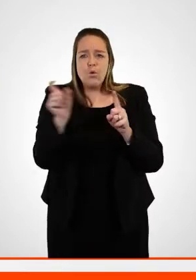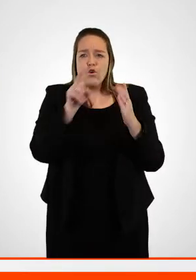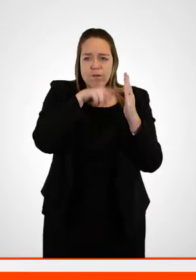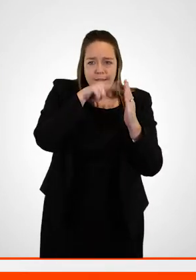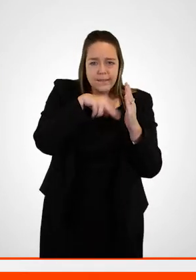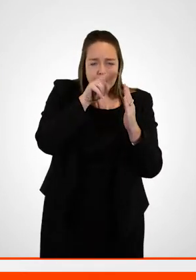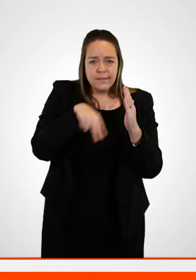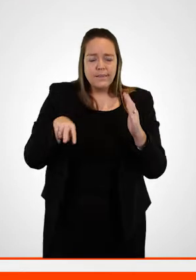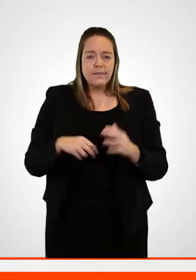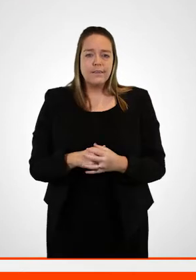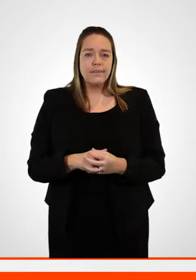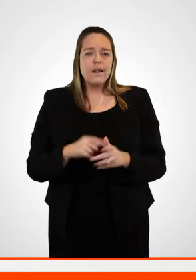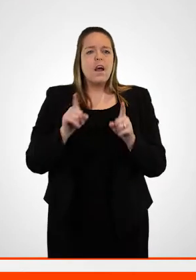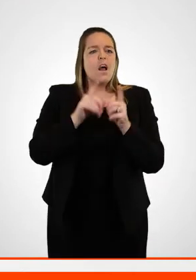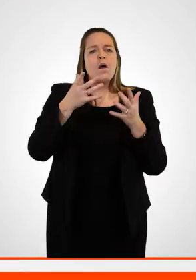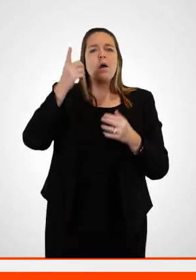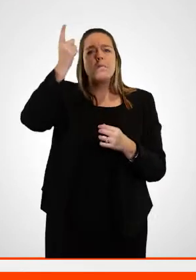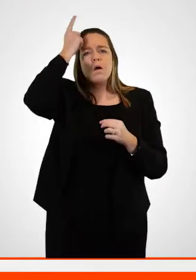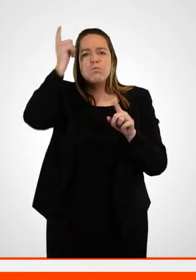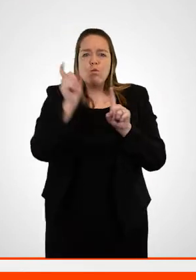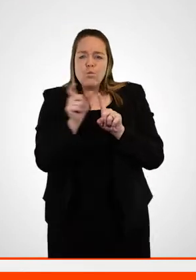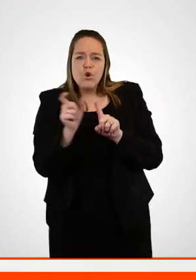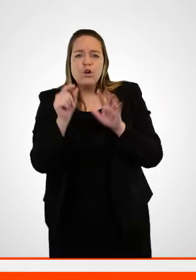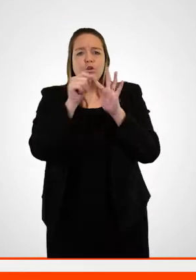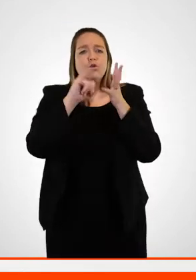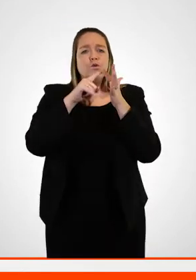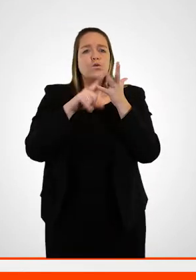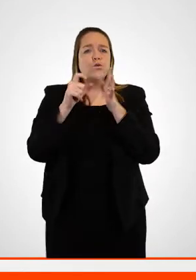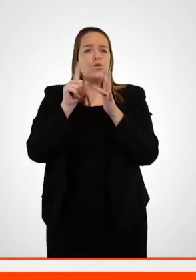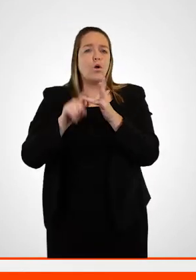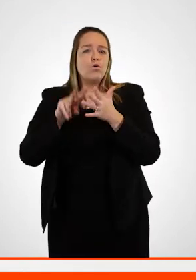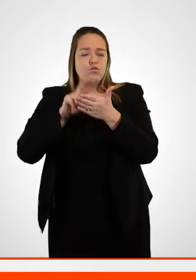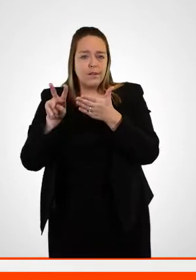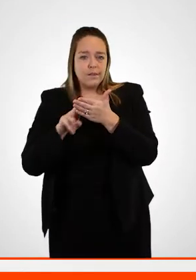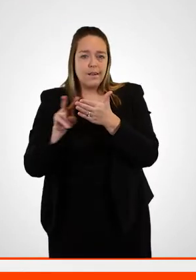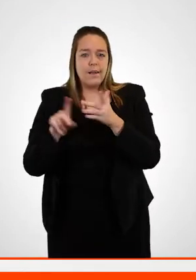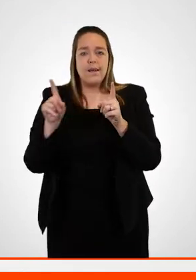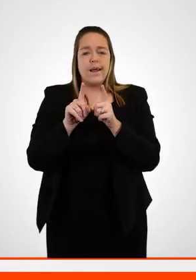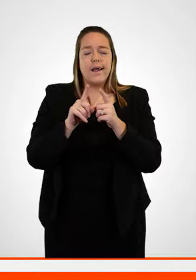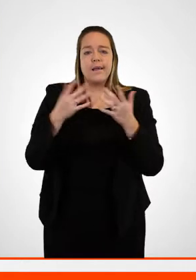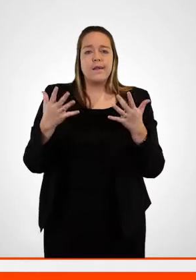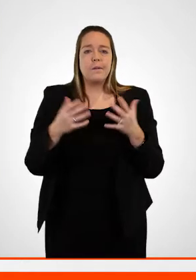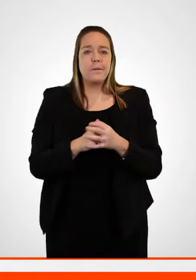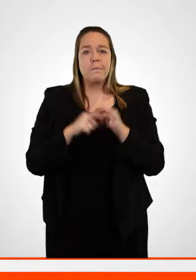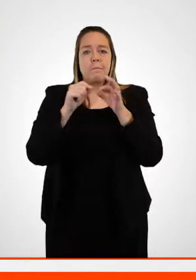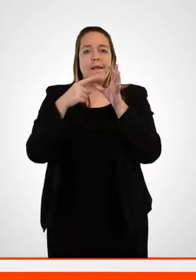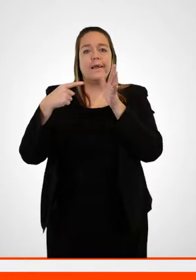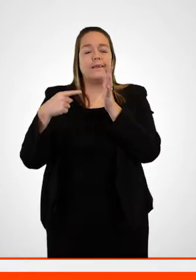in pseudo word reading, so that would be sort of made-up words, so a pseudo word would be a word like bate, B-A-T-E, for example,